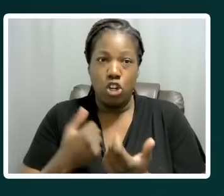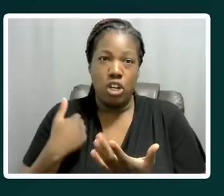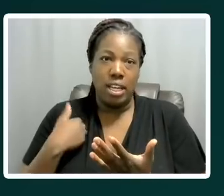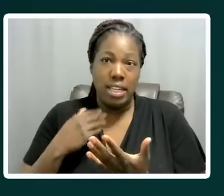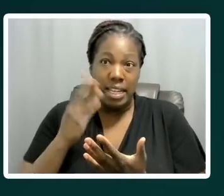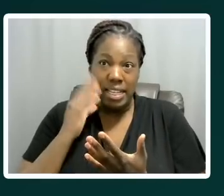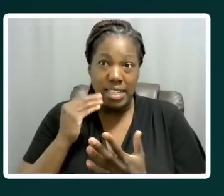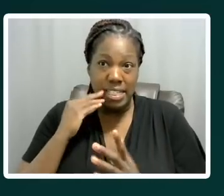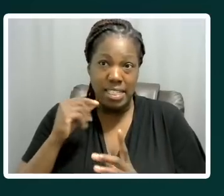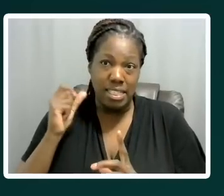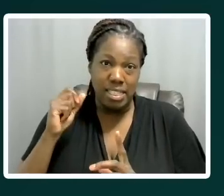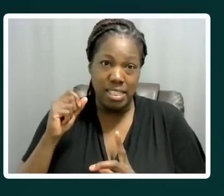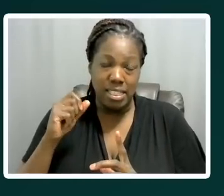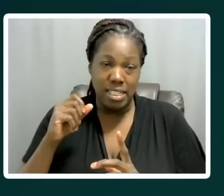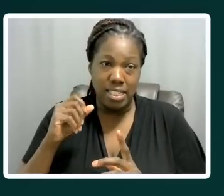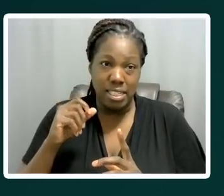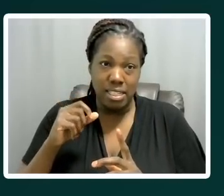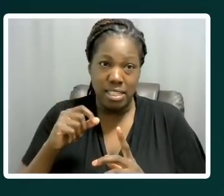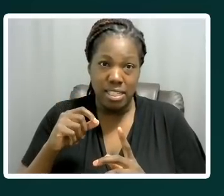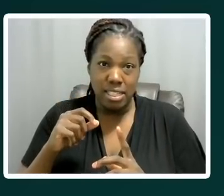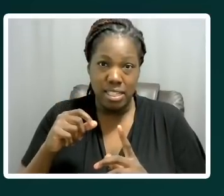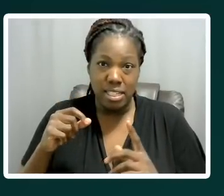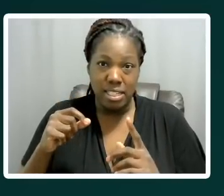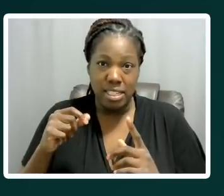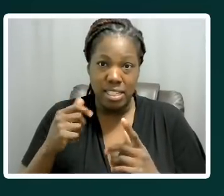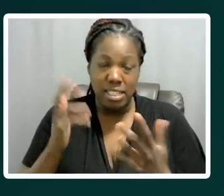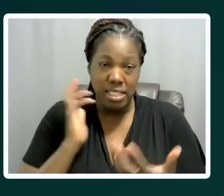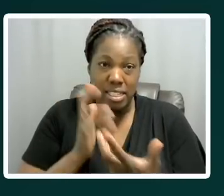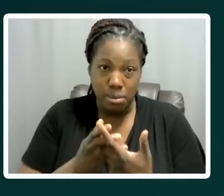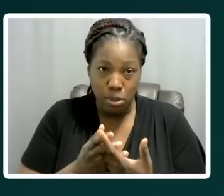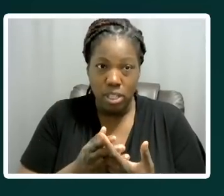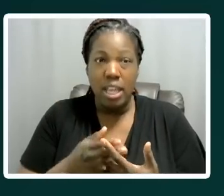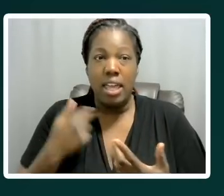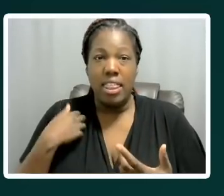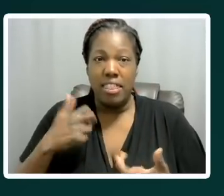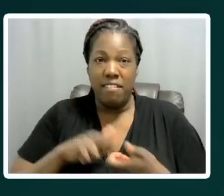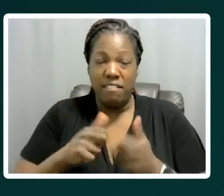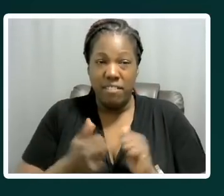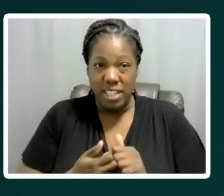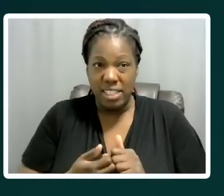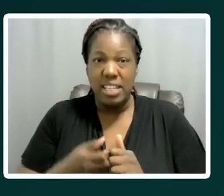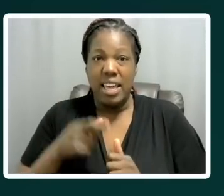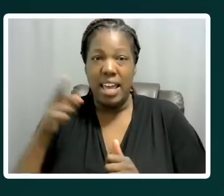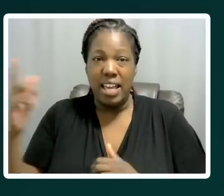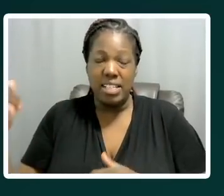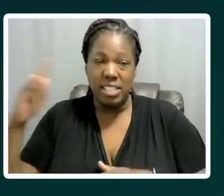or less accurately simulate the physics of what happens as this orbiter reenters the atmosphere,